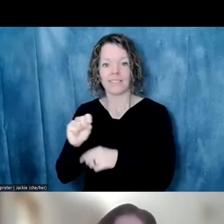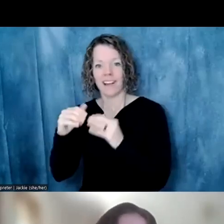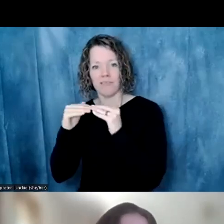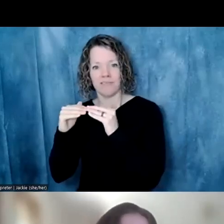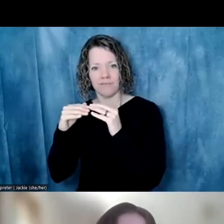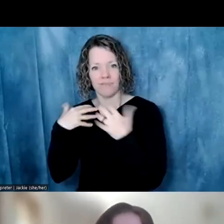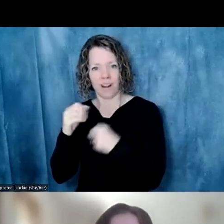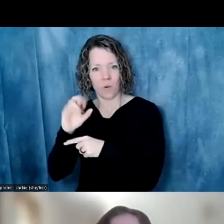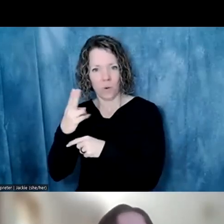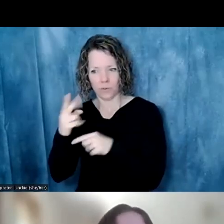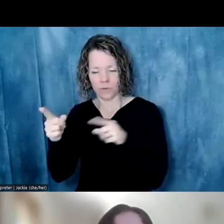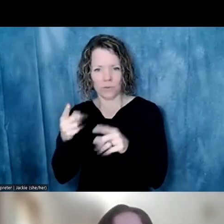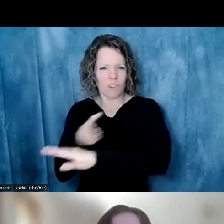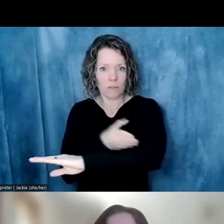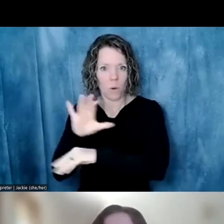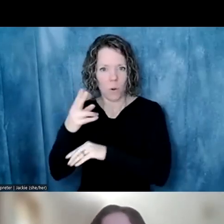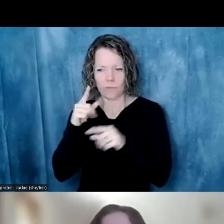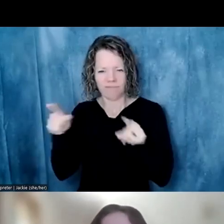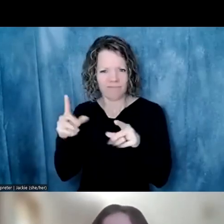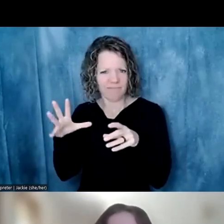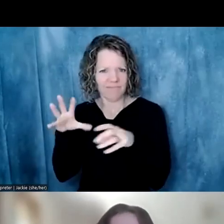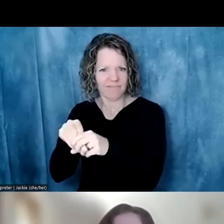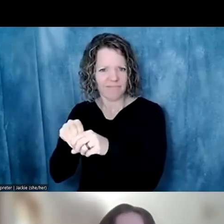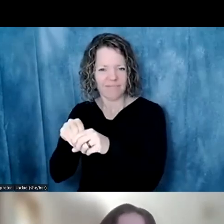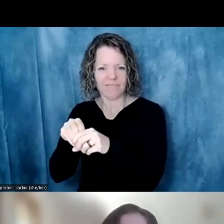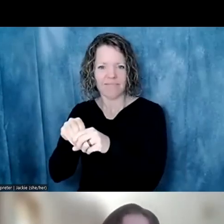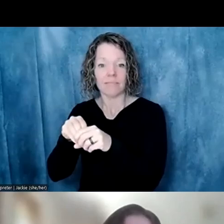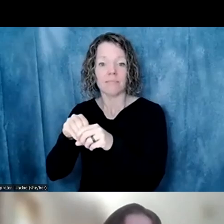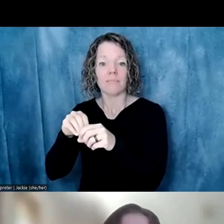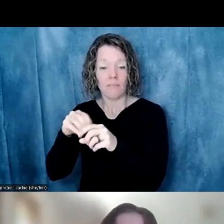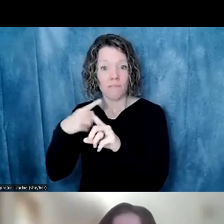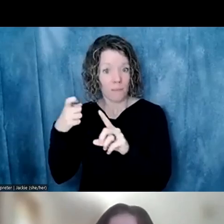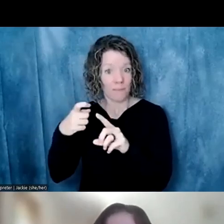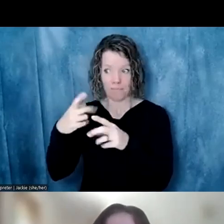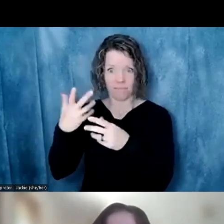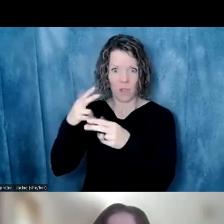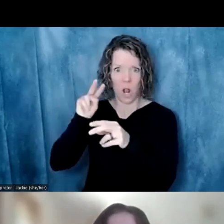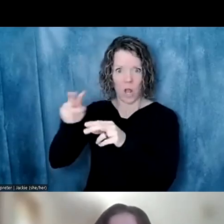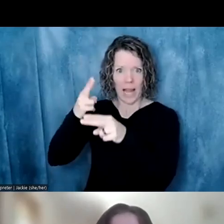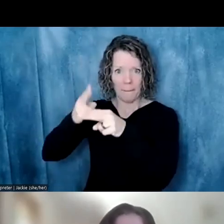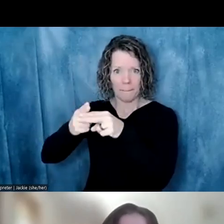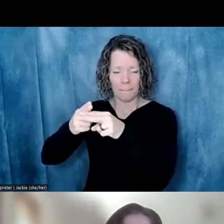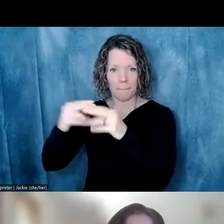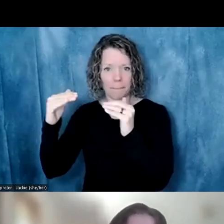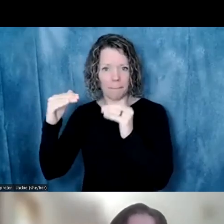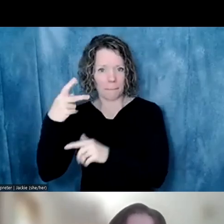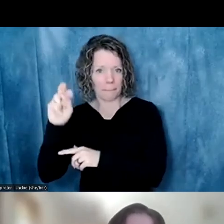from the knee and straight from the grounding values. Peer to peer approaches, for example,